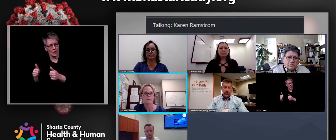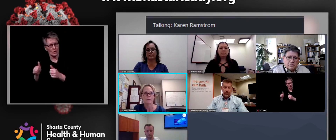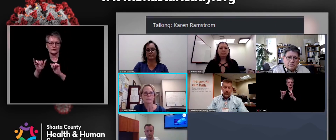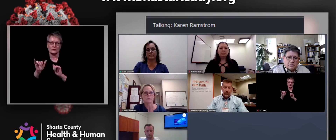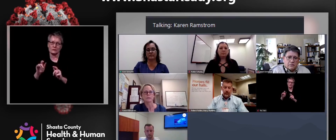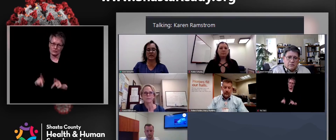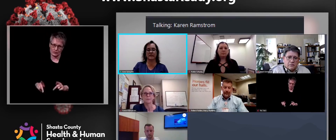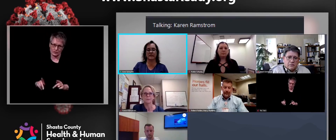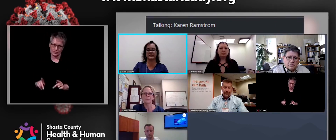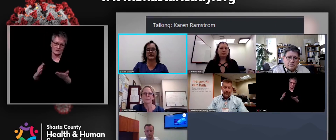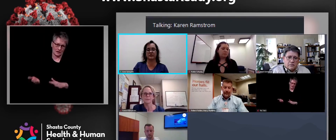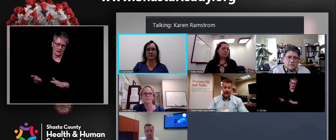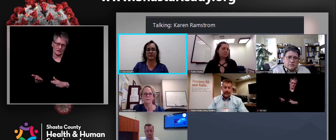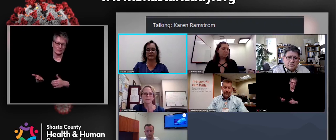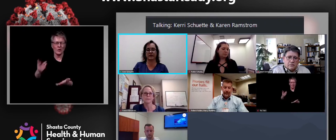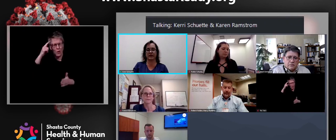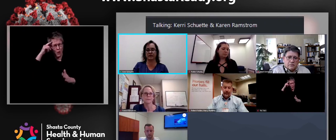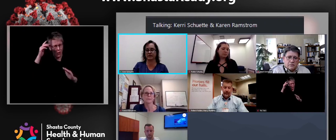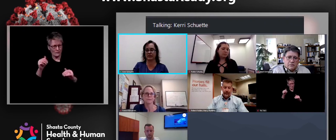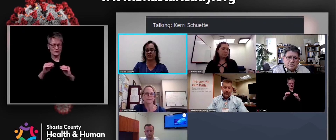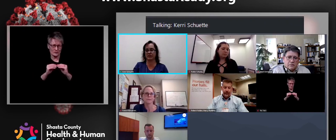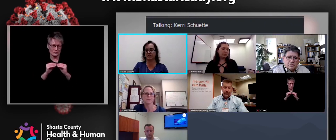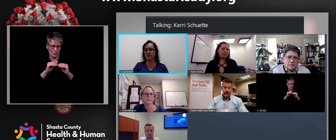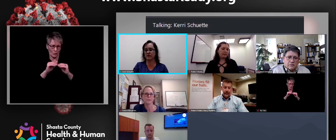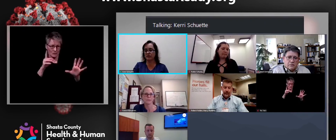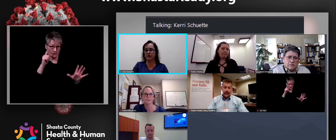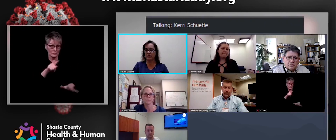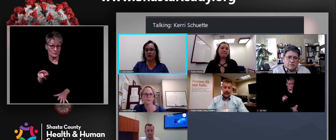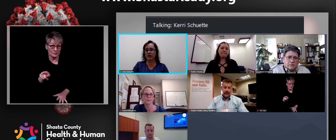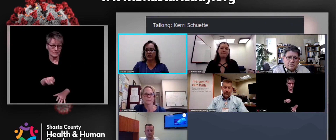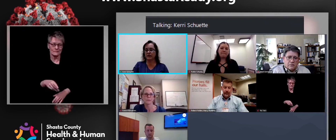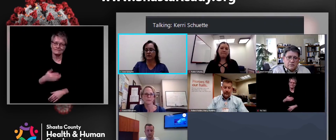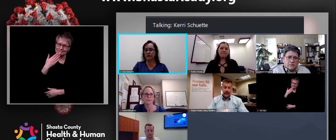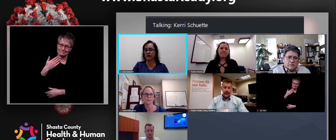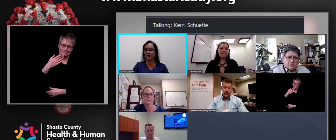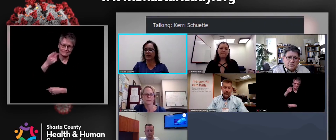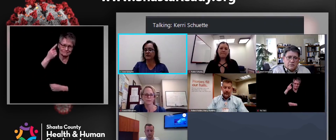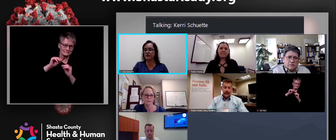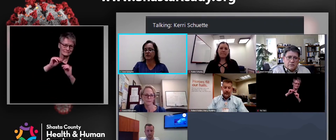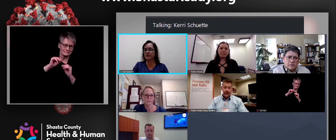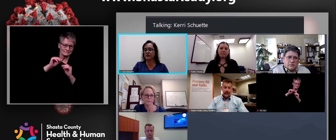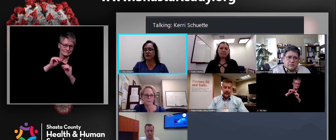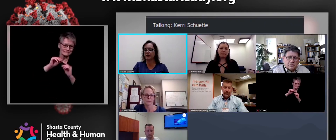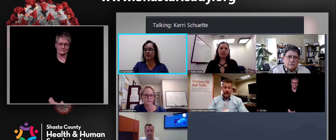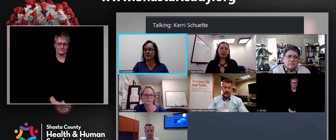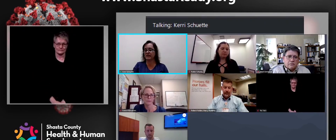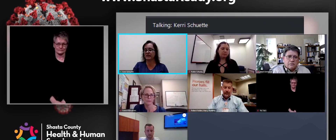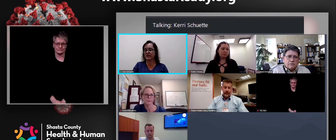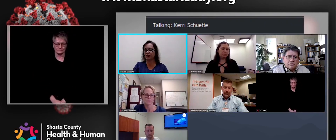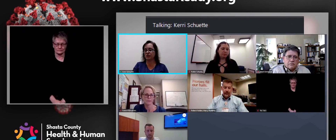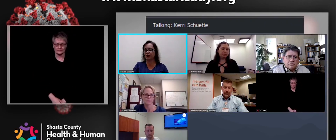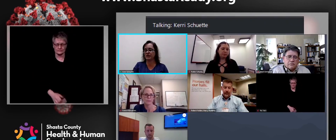Yes. Thank you very much for that clarification. The last question is please provide the statute